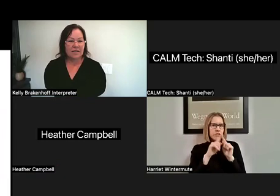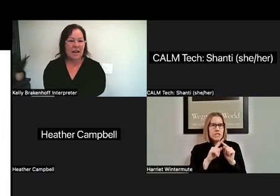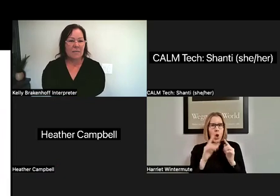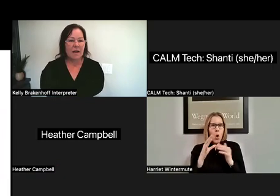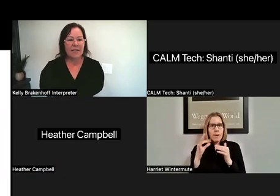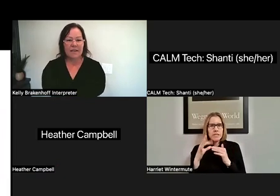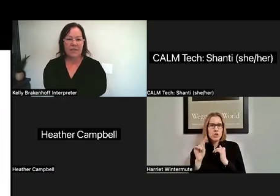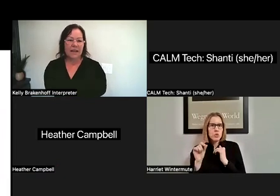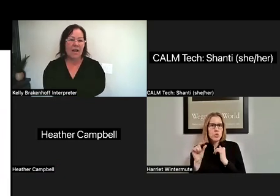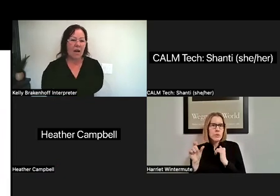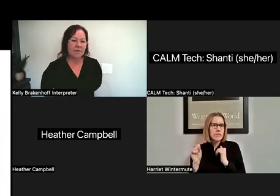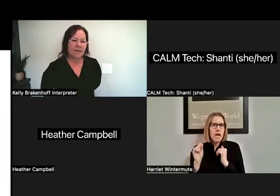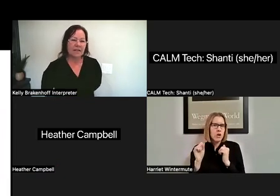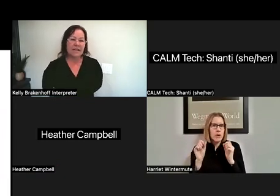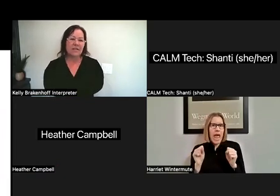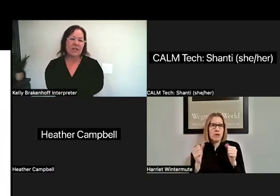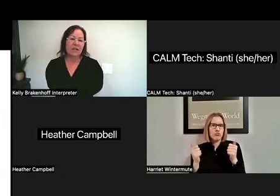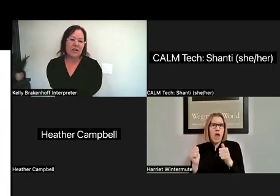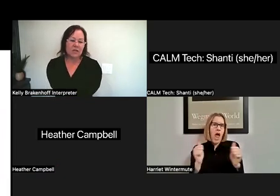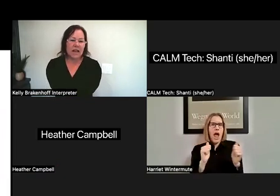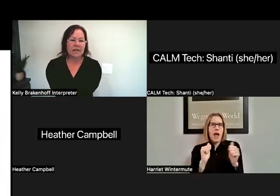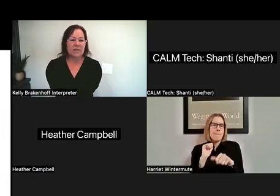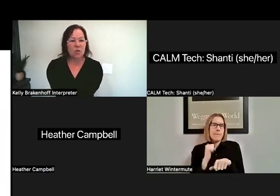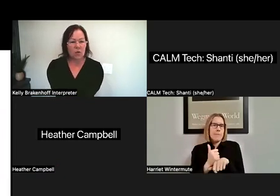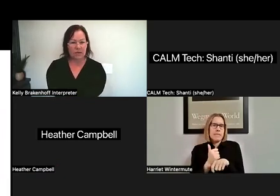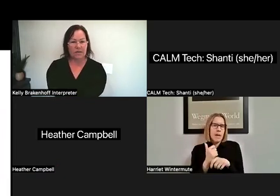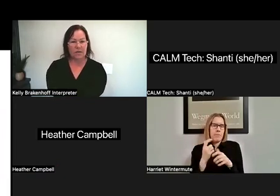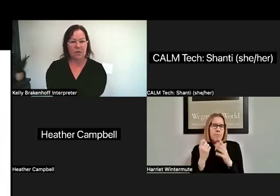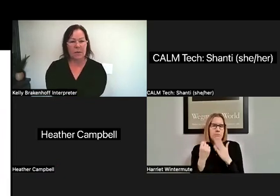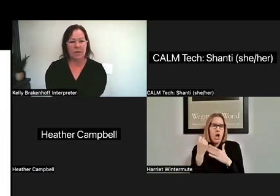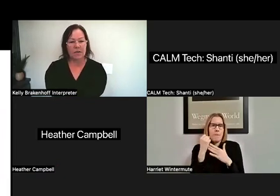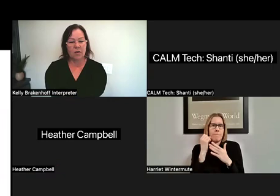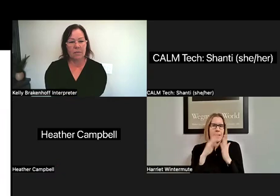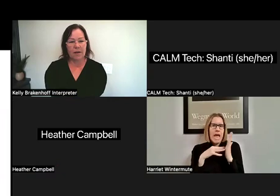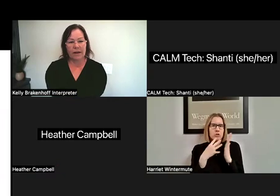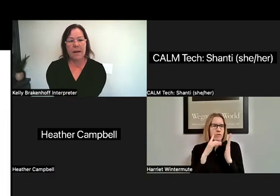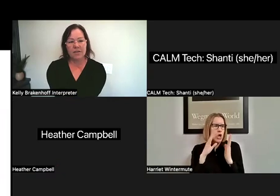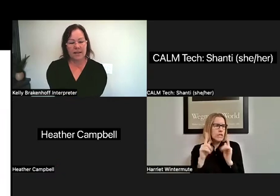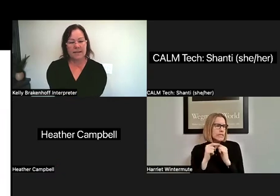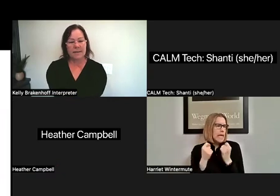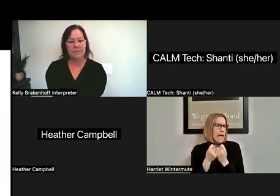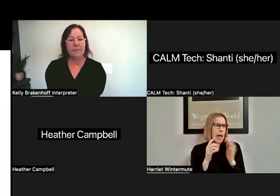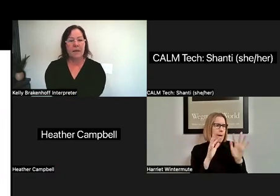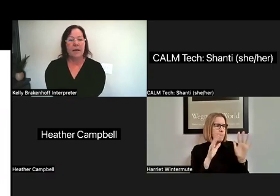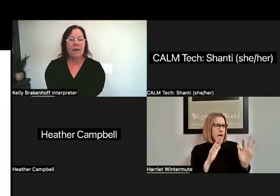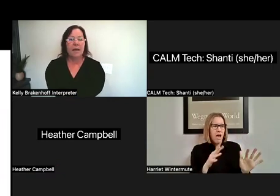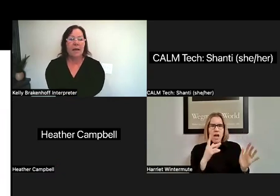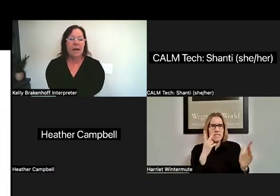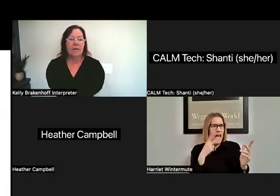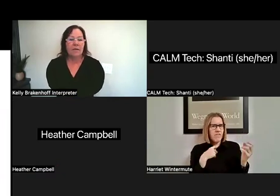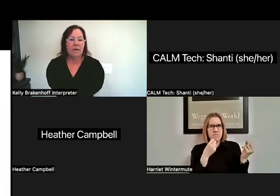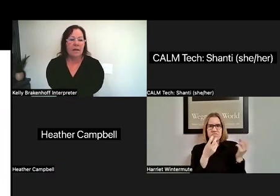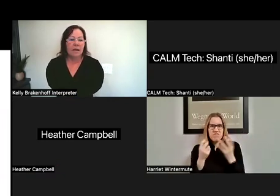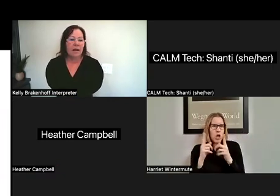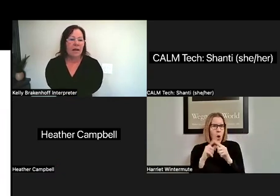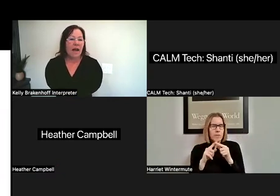some of the different options that you can use as tools to build your priority matrix.